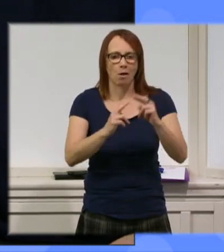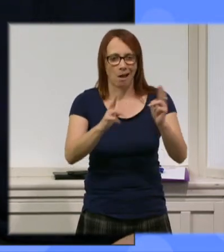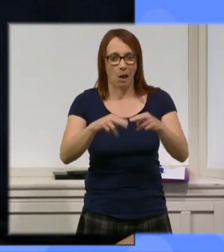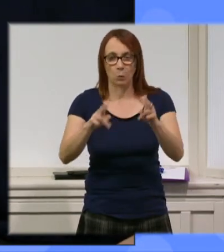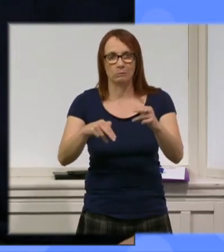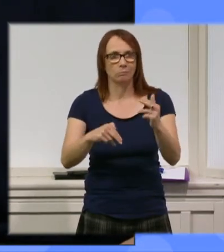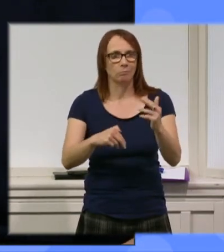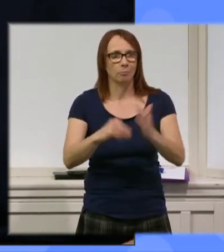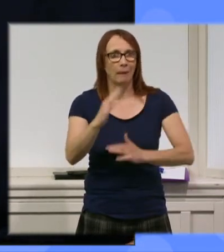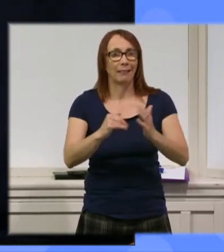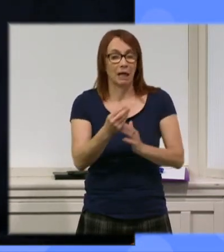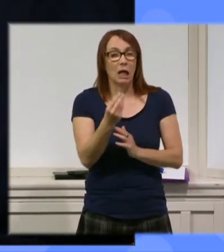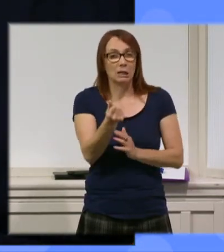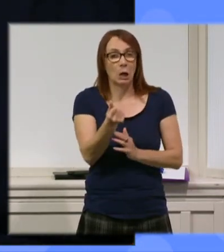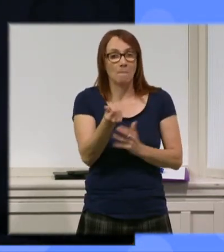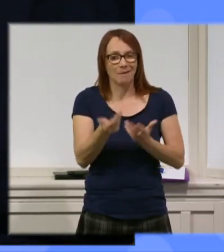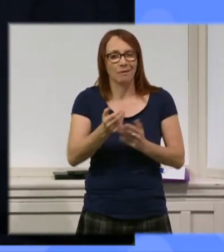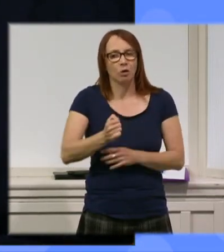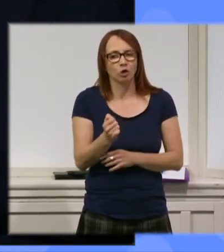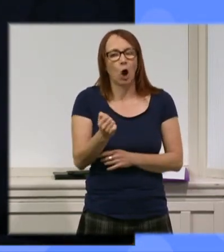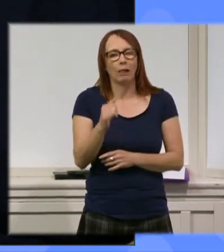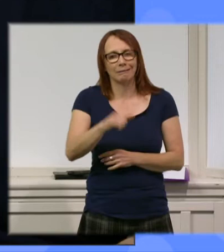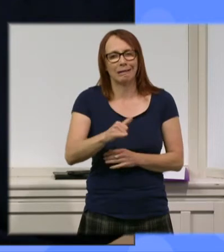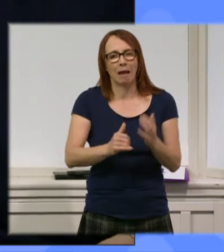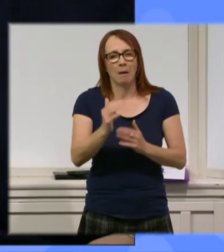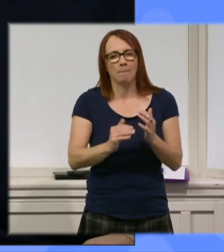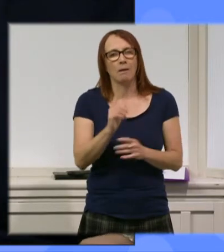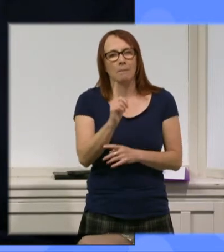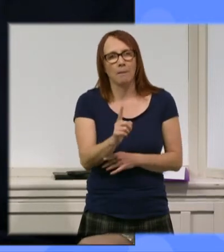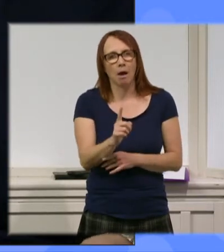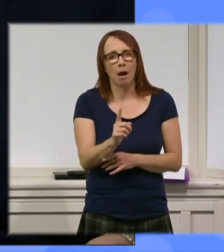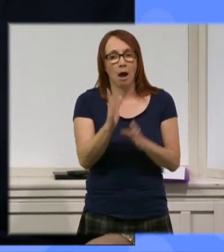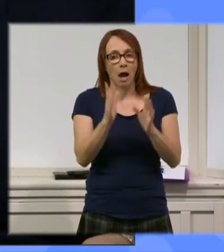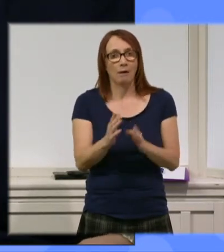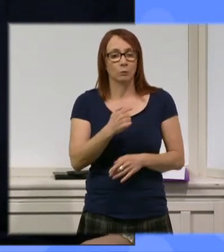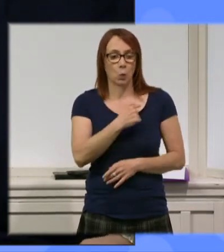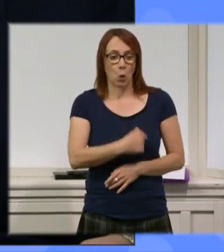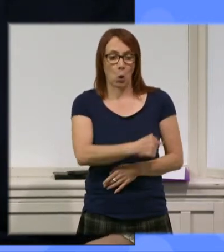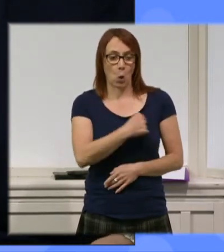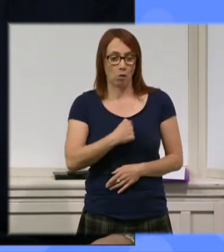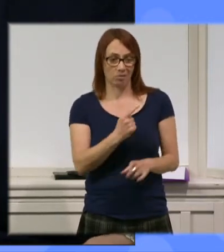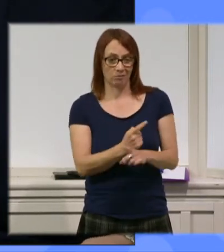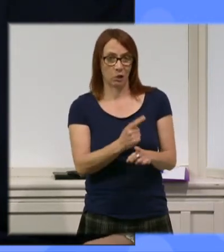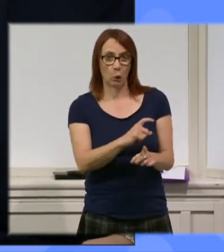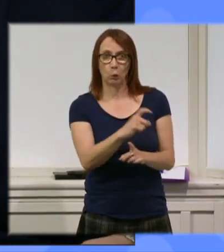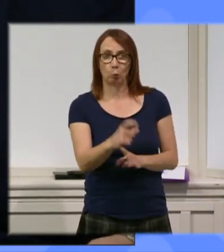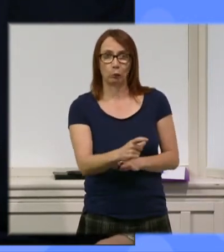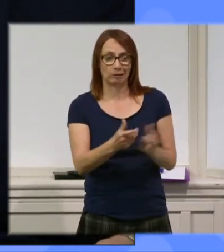being built and Scotland and but sometimes we have to have honest discussions with communities because sometimes I'll get letters from